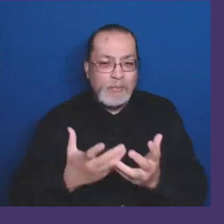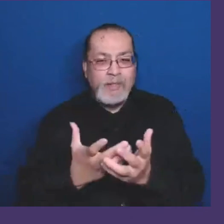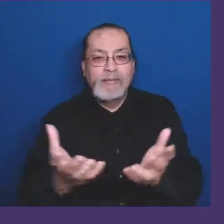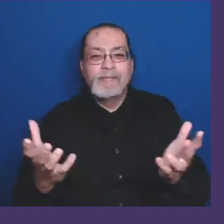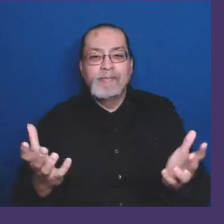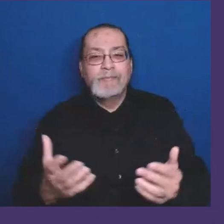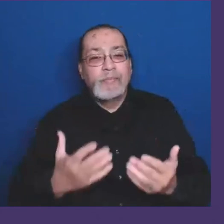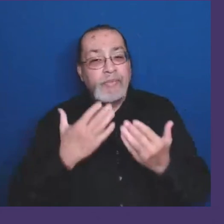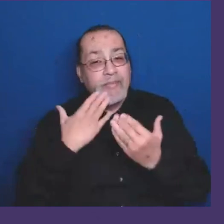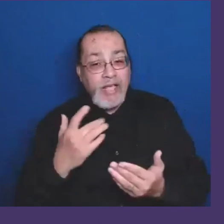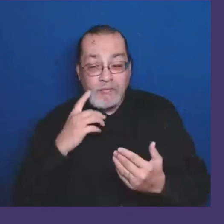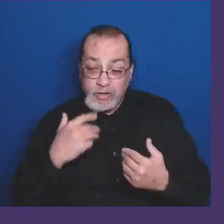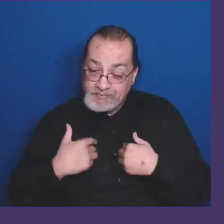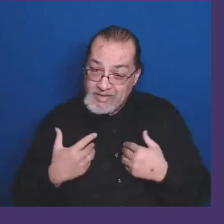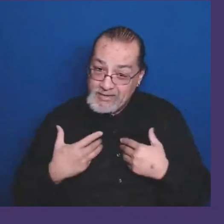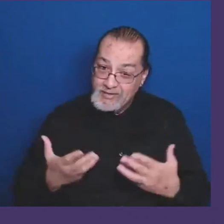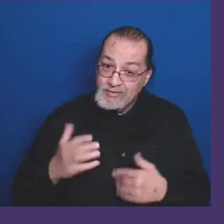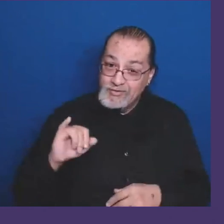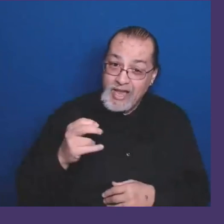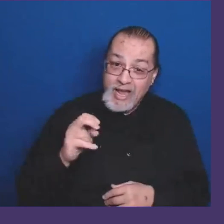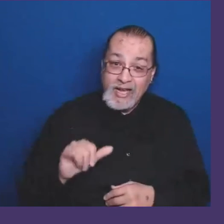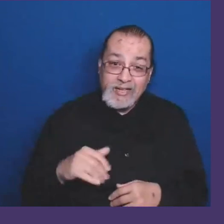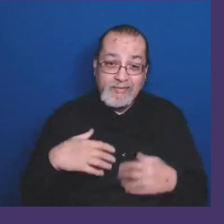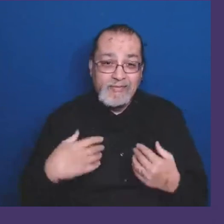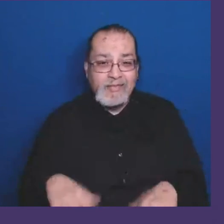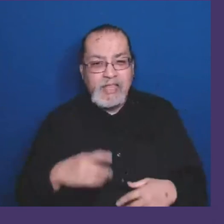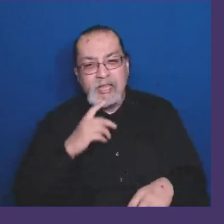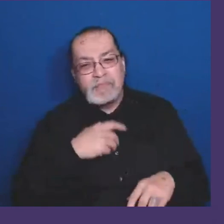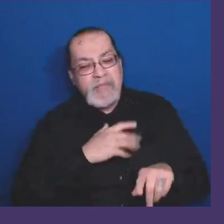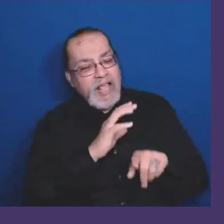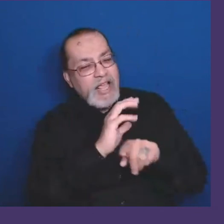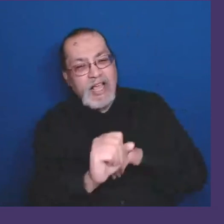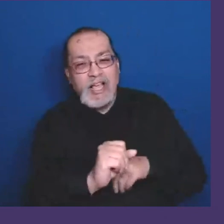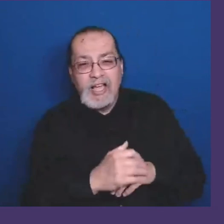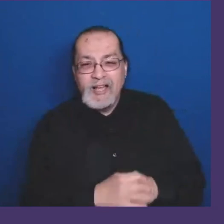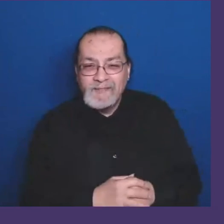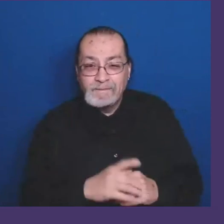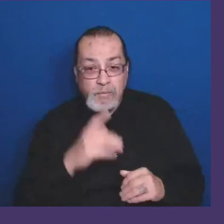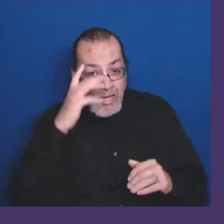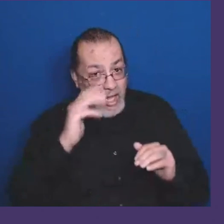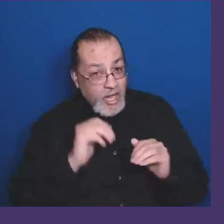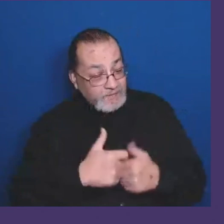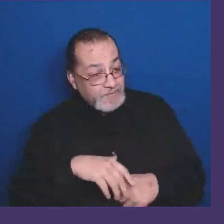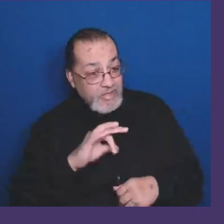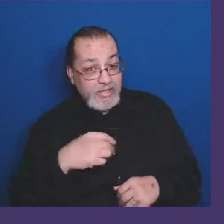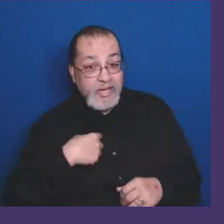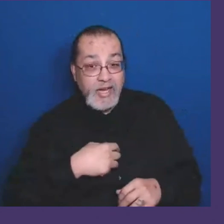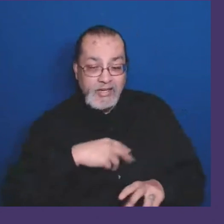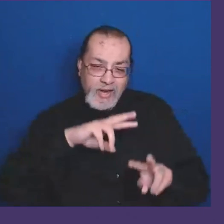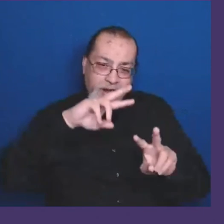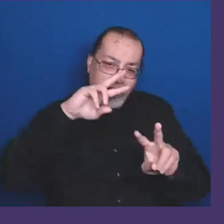You all know how to find us: #AbilitySummit. Let us know how we've been doing and what you want to see next.